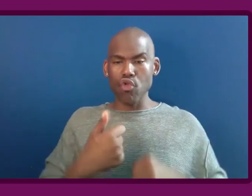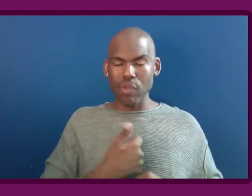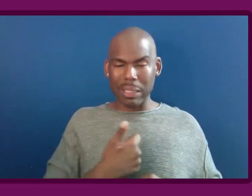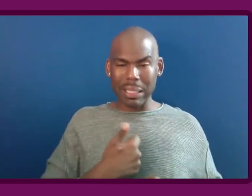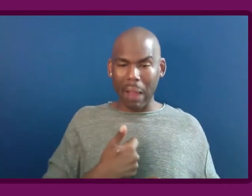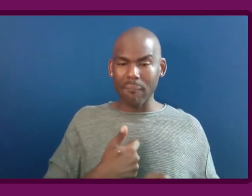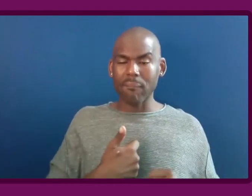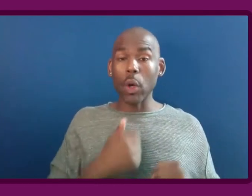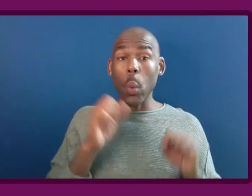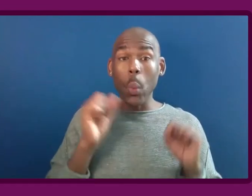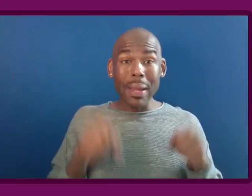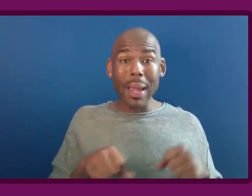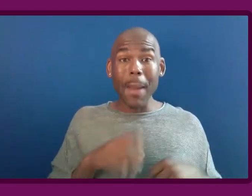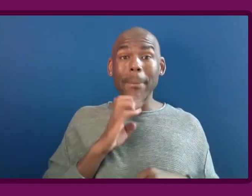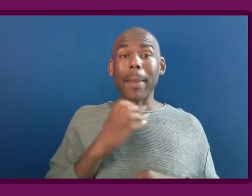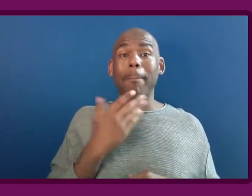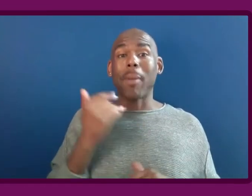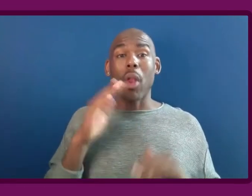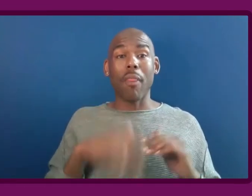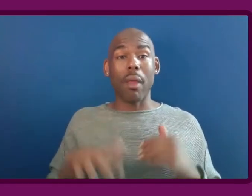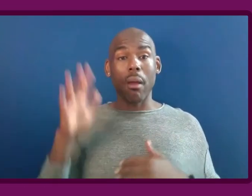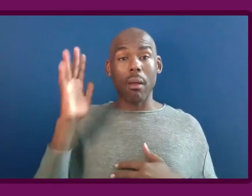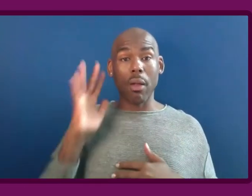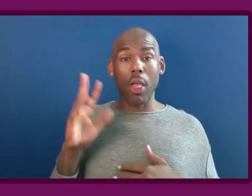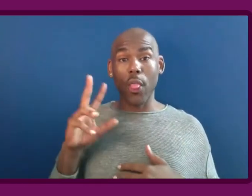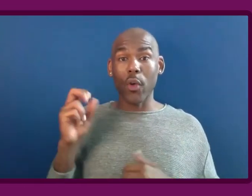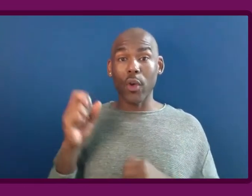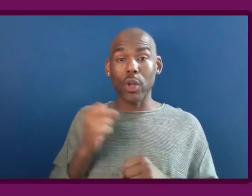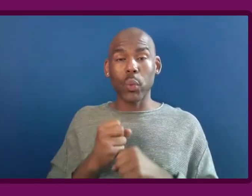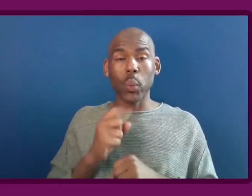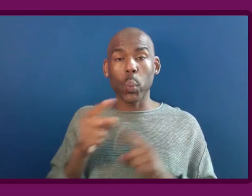we can be better than we were 30 years ago, when we used to call someone